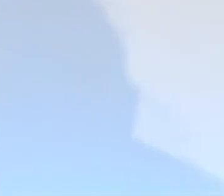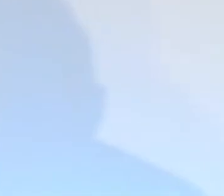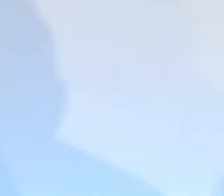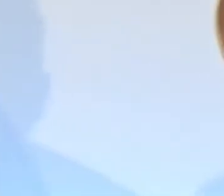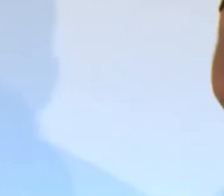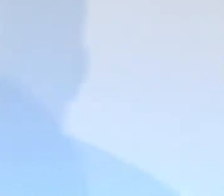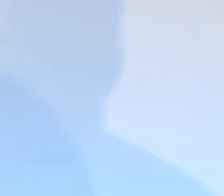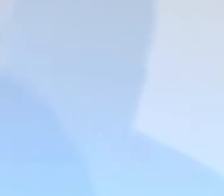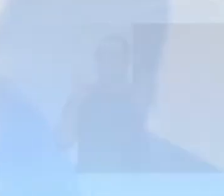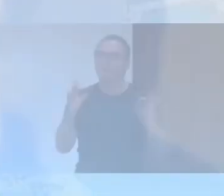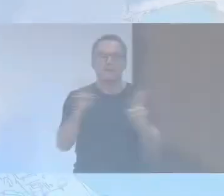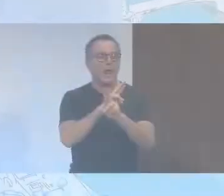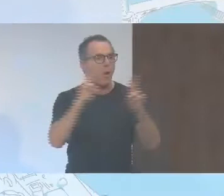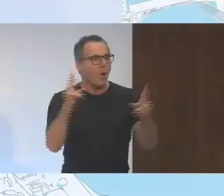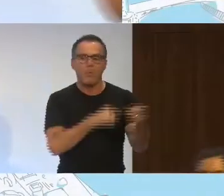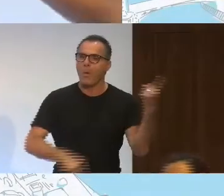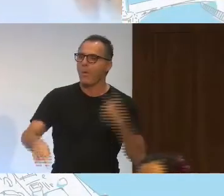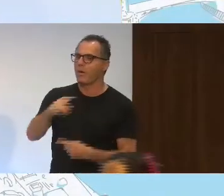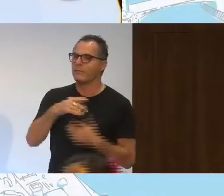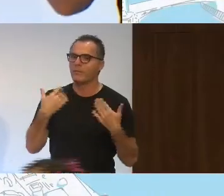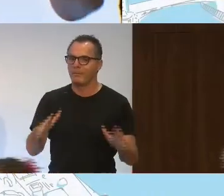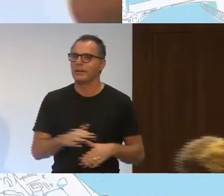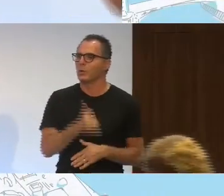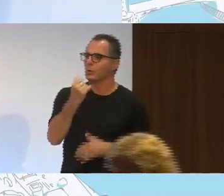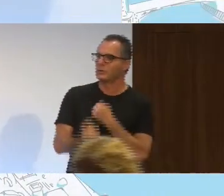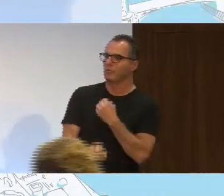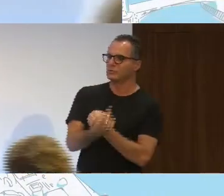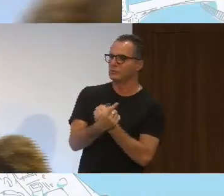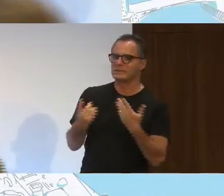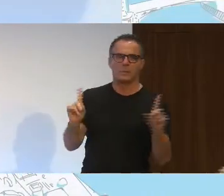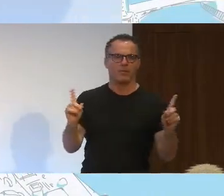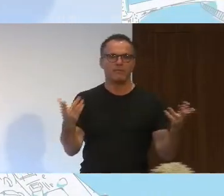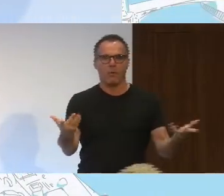Perfect. I hope you all had a good opportunity to talk to each other.